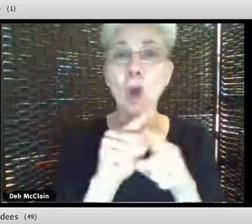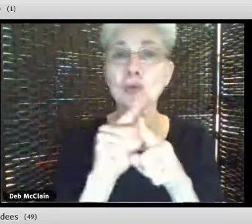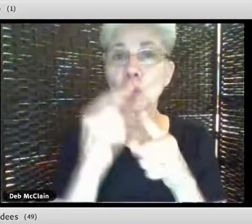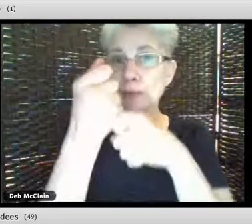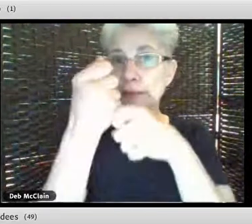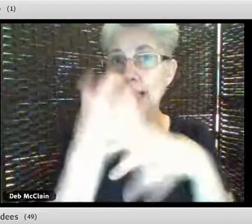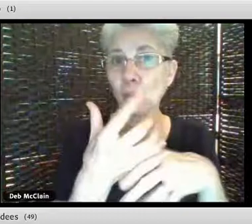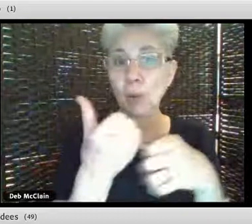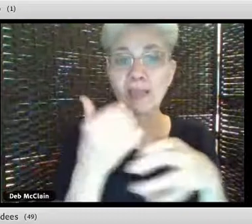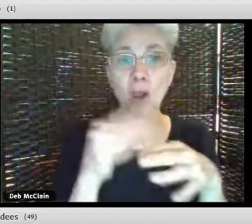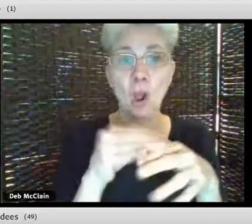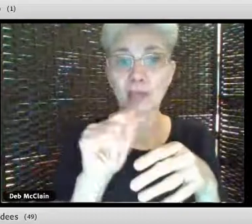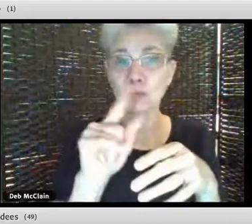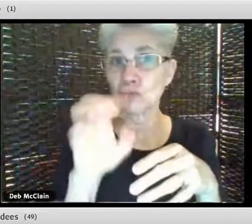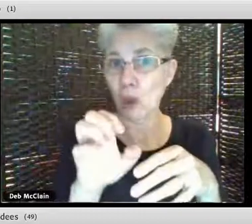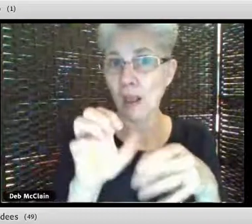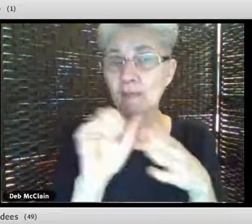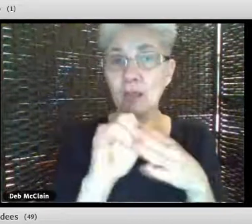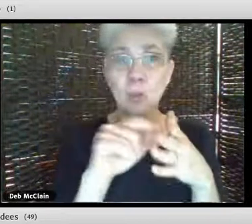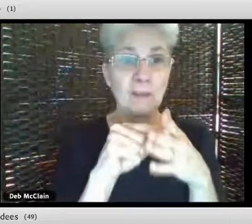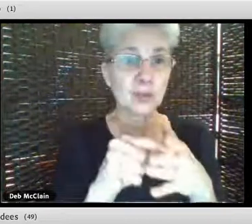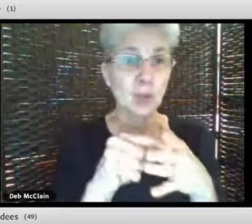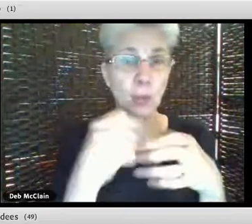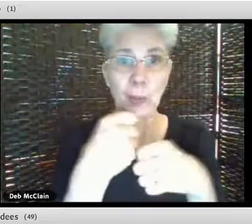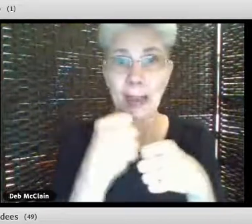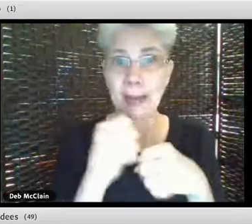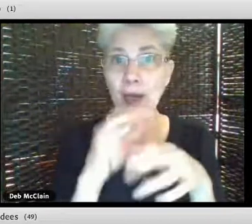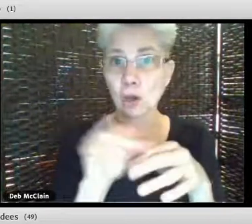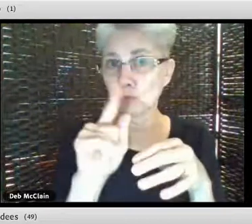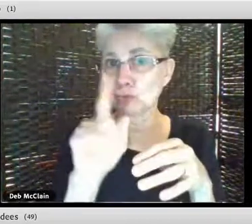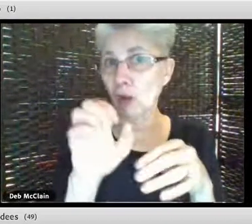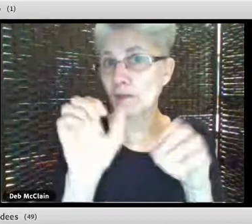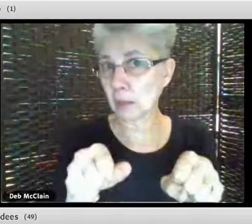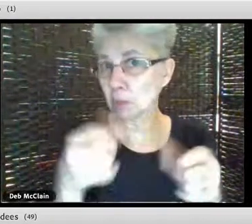that's on your Drive -- you may have started it and created it on your Drive --